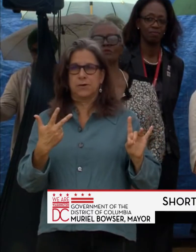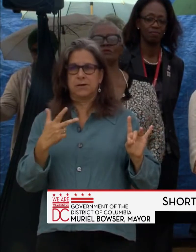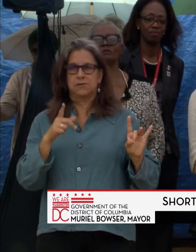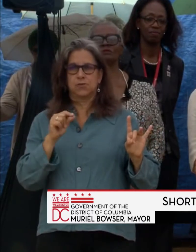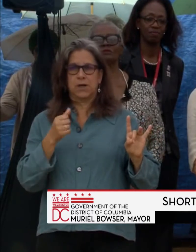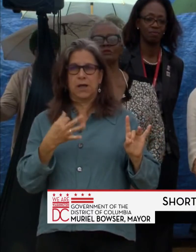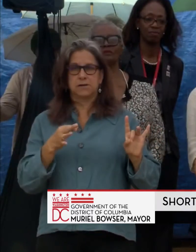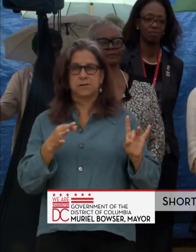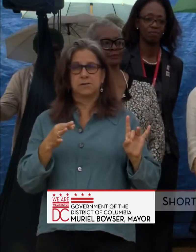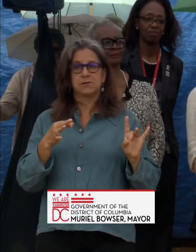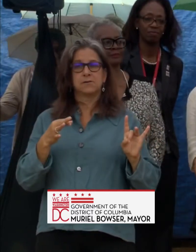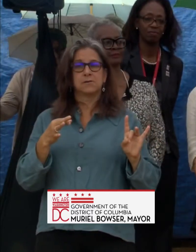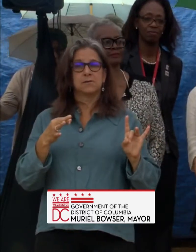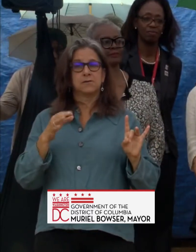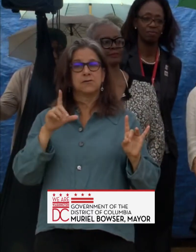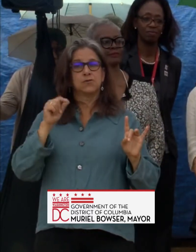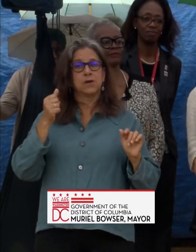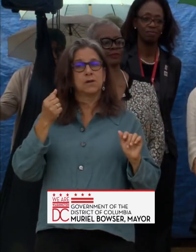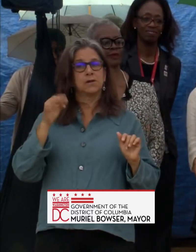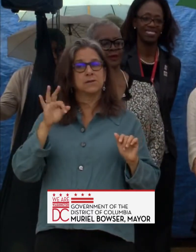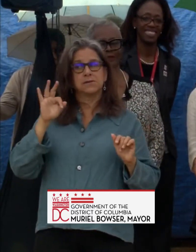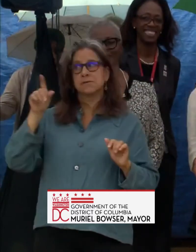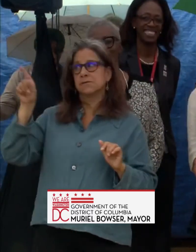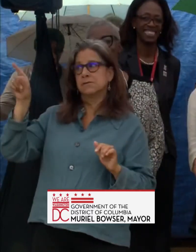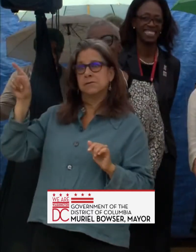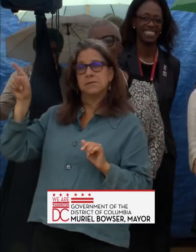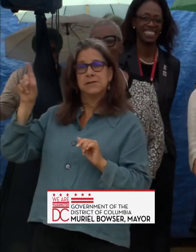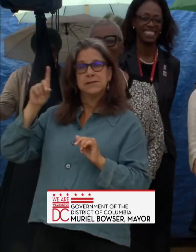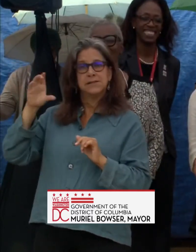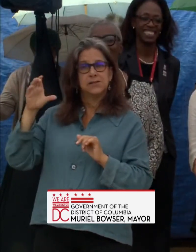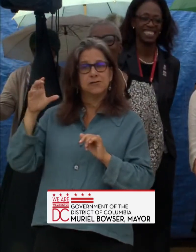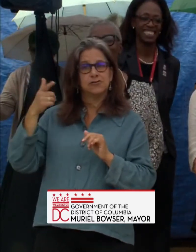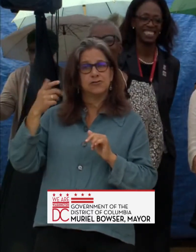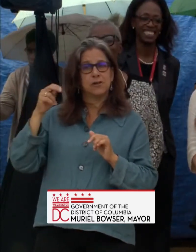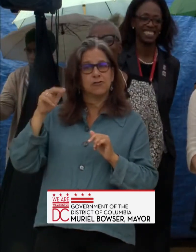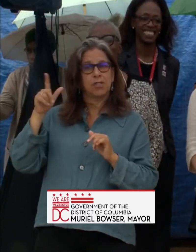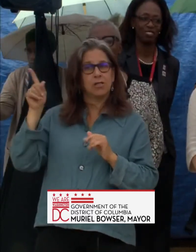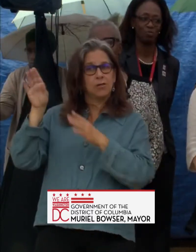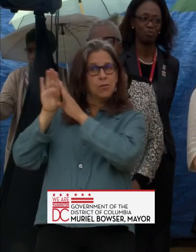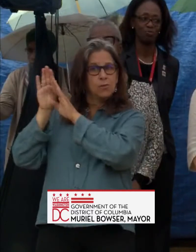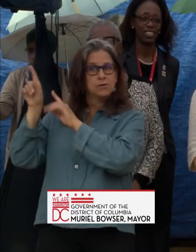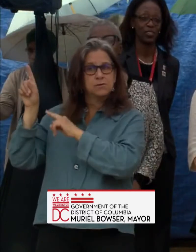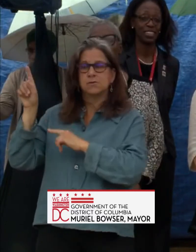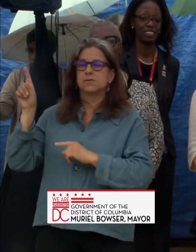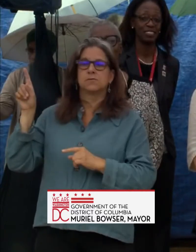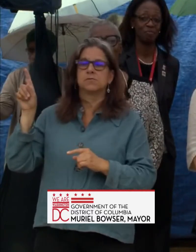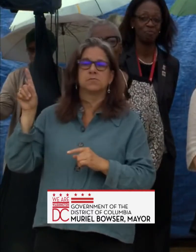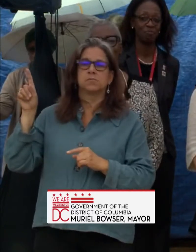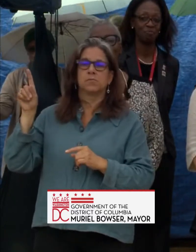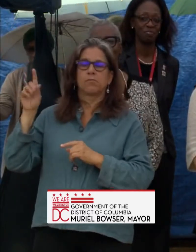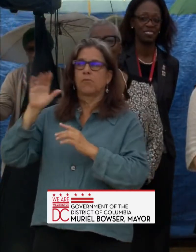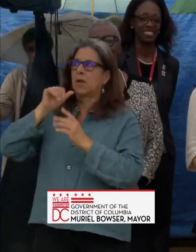WE'LL LOCK IT JUST AS SOON AS POSSIBLE. MORE THAN LOCK IT, WE'RE GOING TO TEAR IT DOWN.